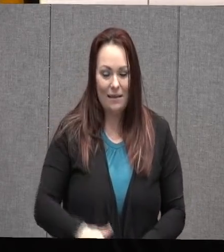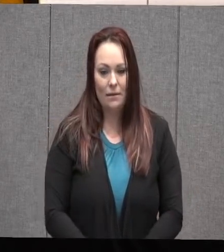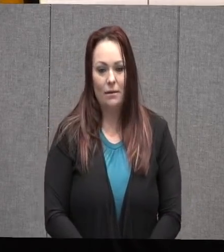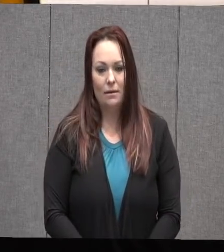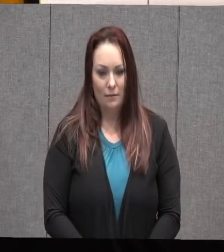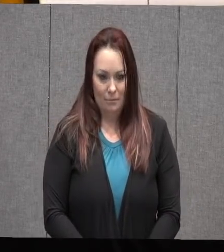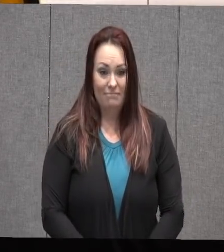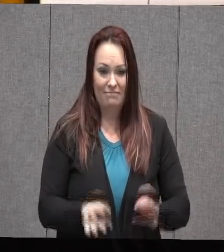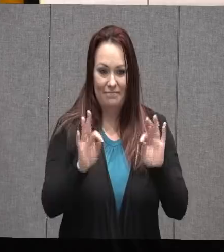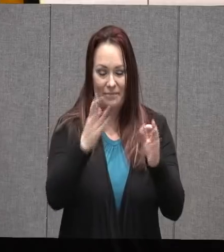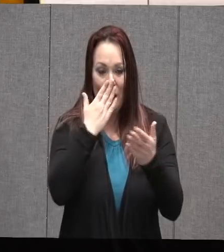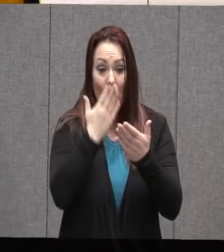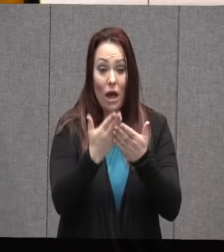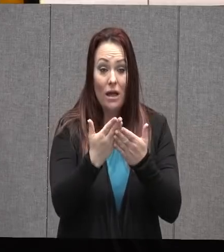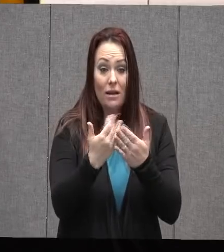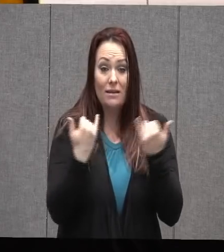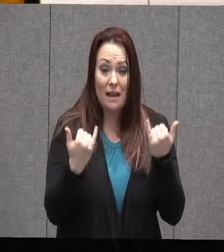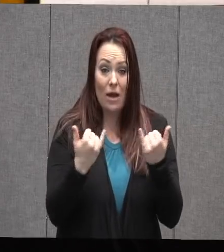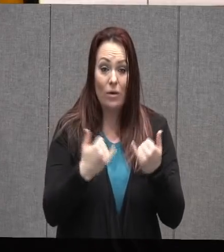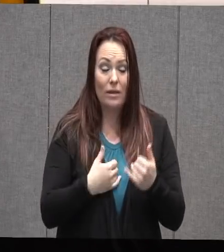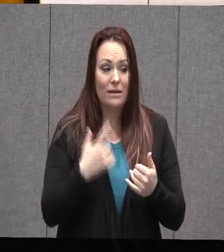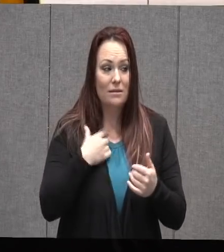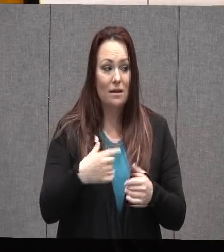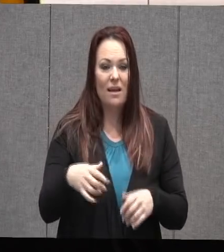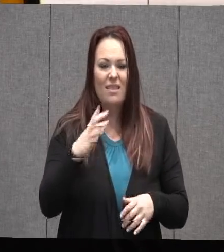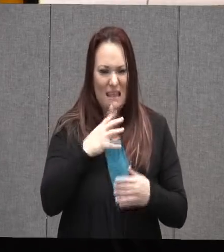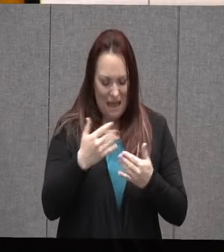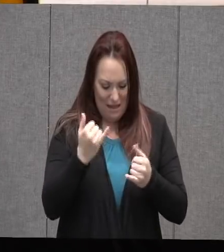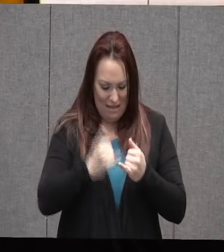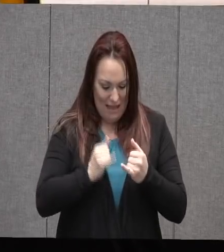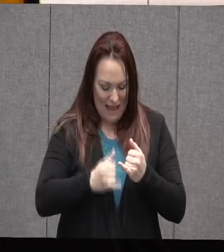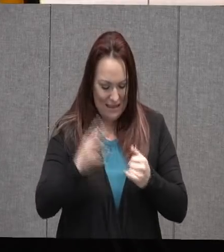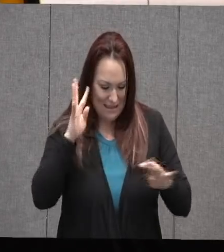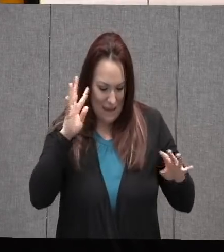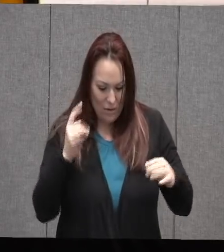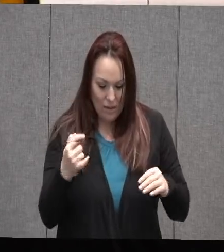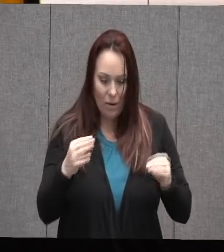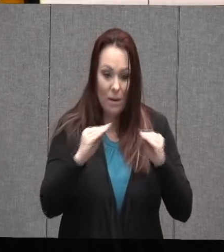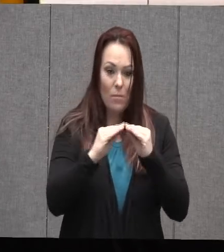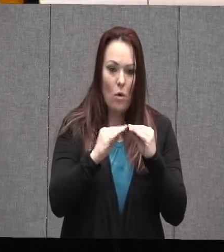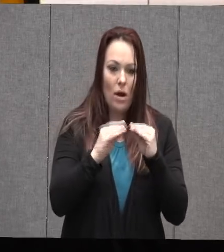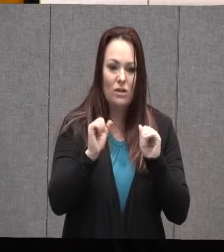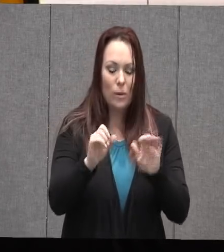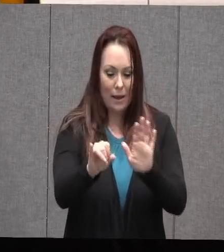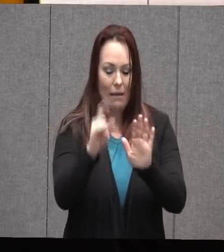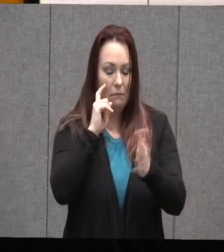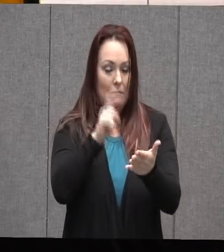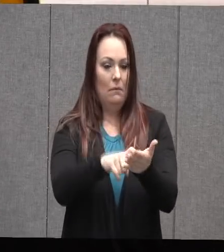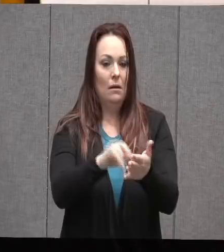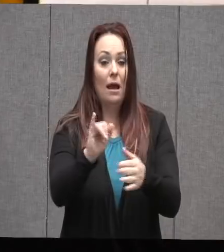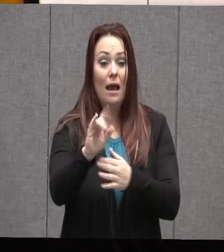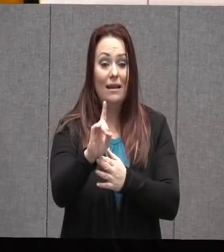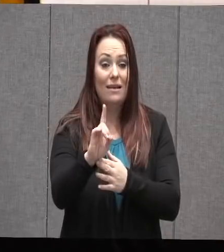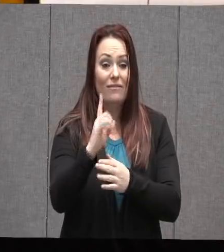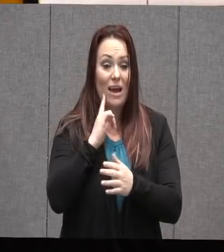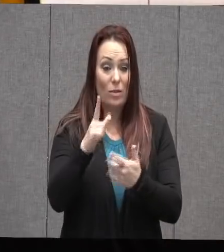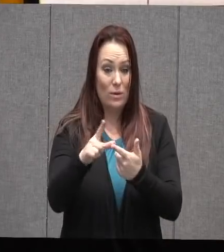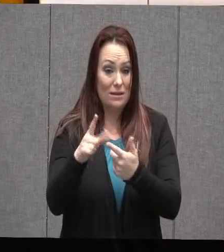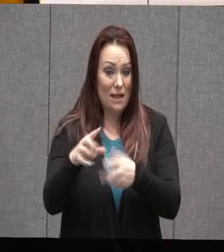Good, okay now let's pull apart that ending sound a little bit more so we can identify the letters in the blend.